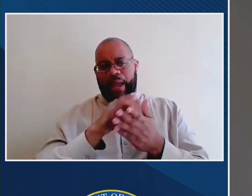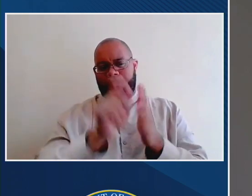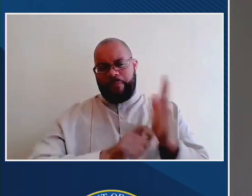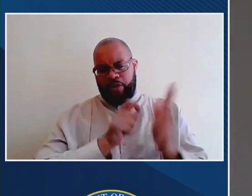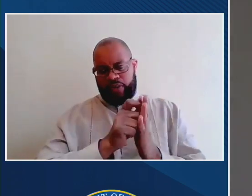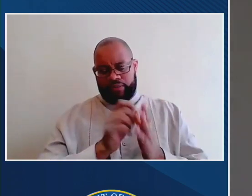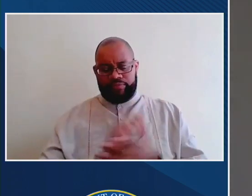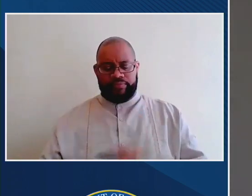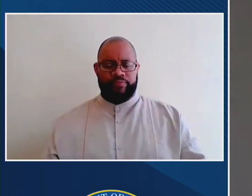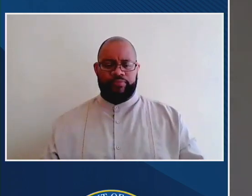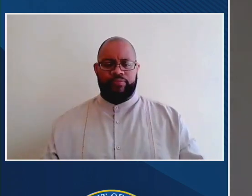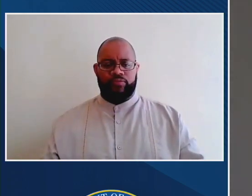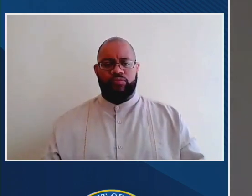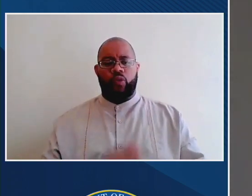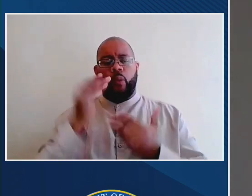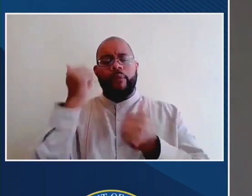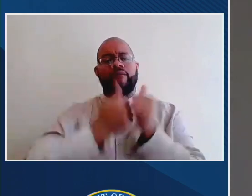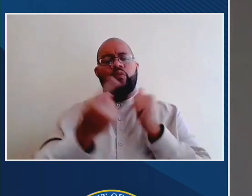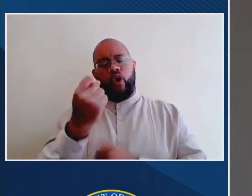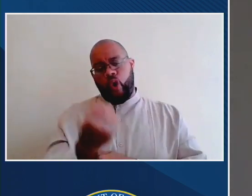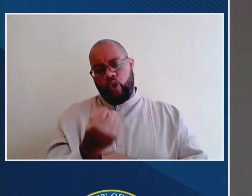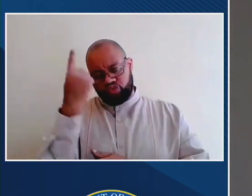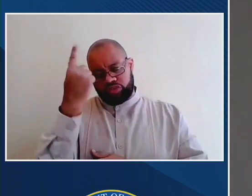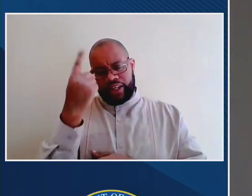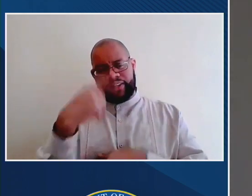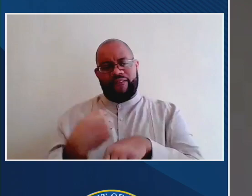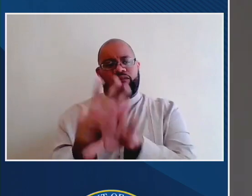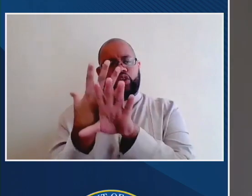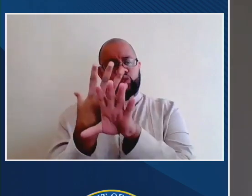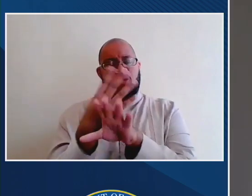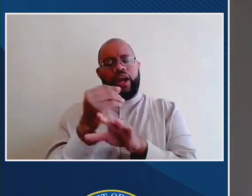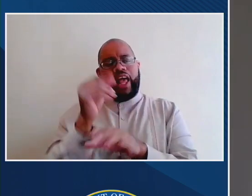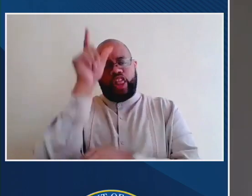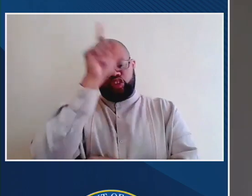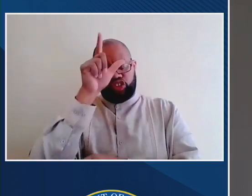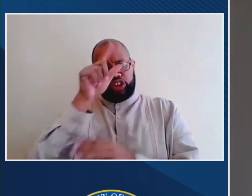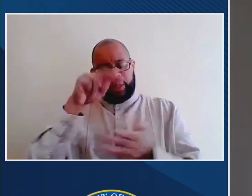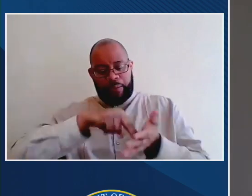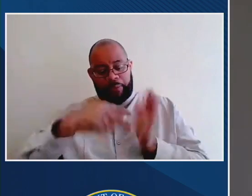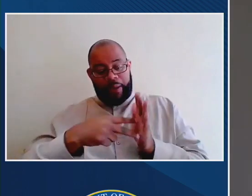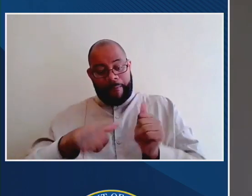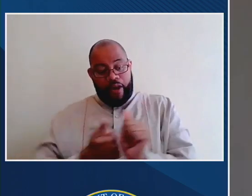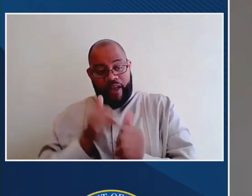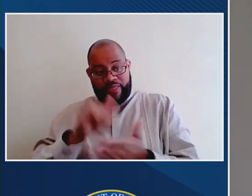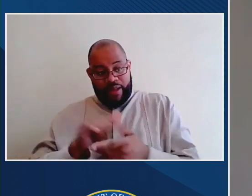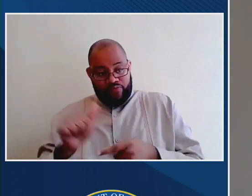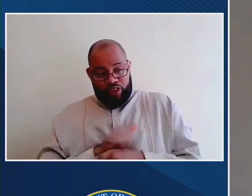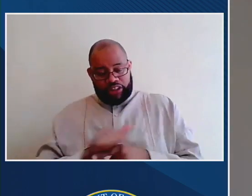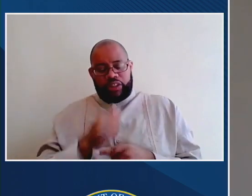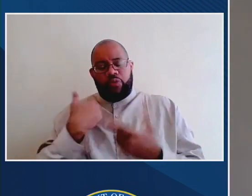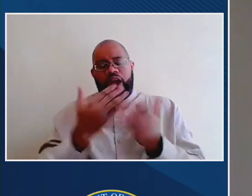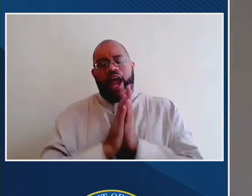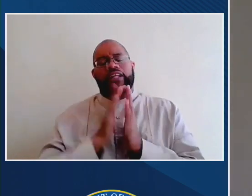We hope that everyone understands the virtual and logistical intent behind this practice, and would ask for advance notice